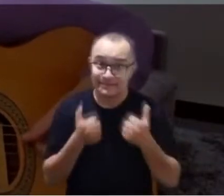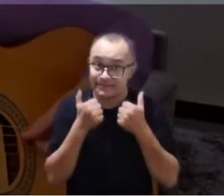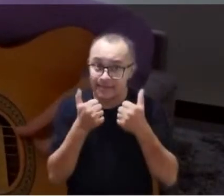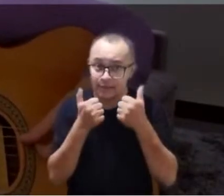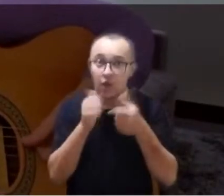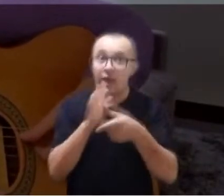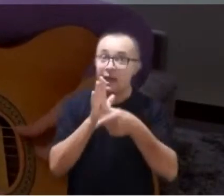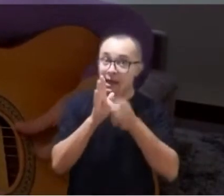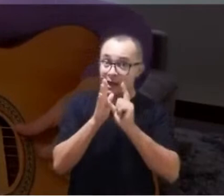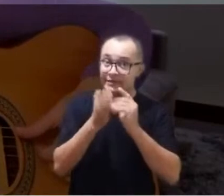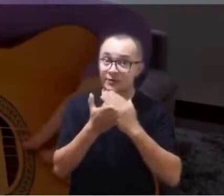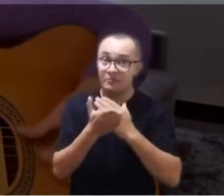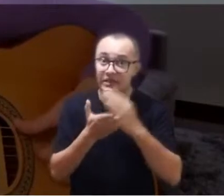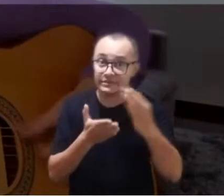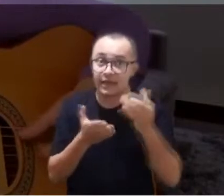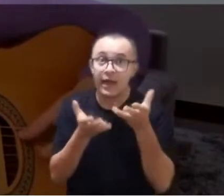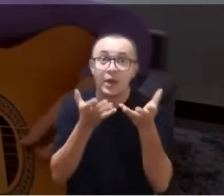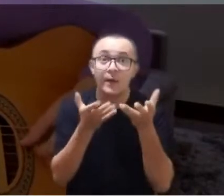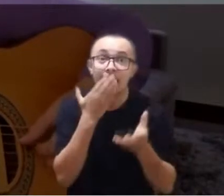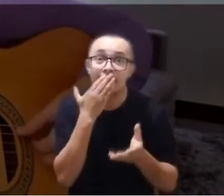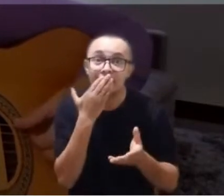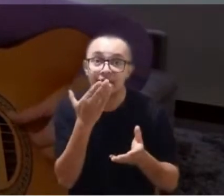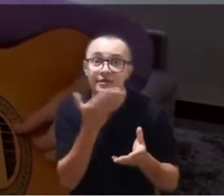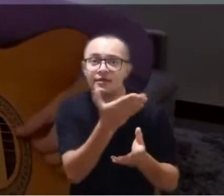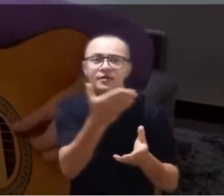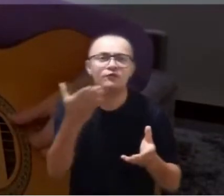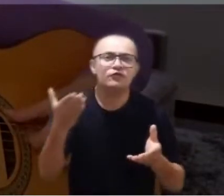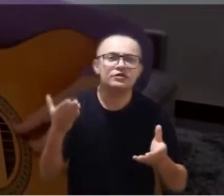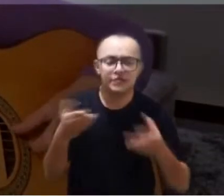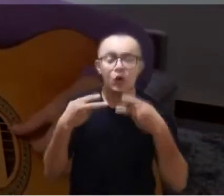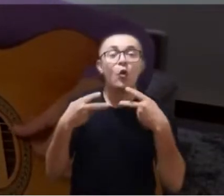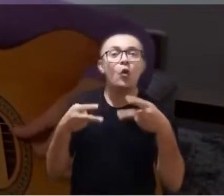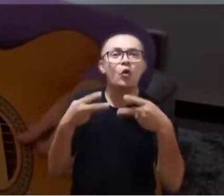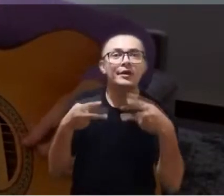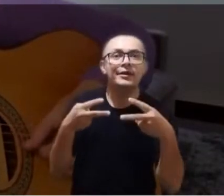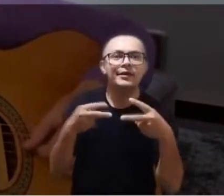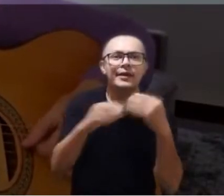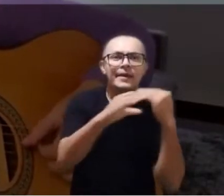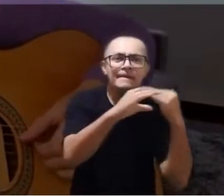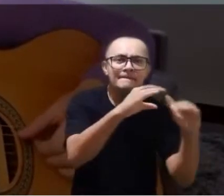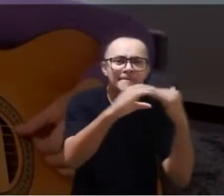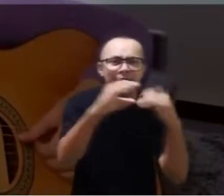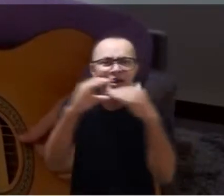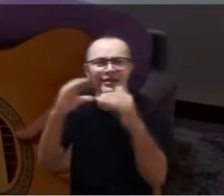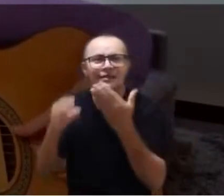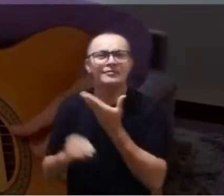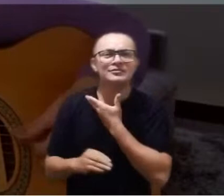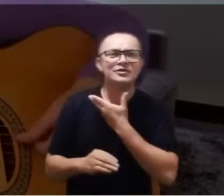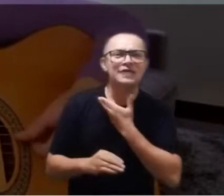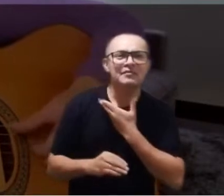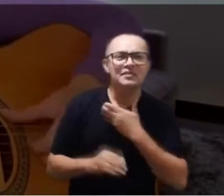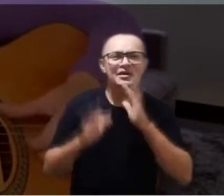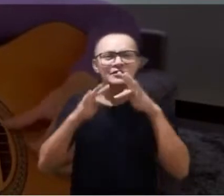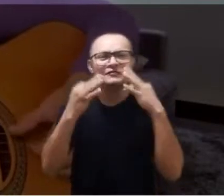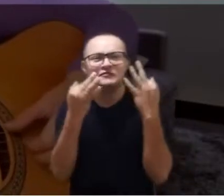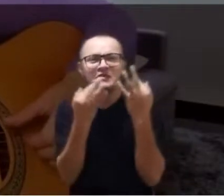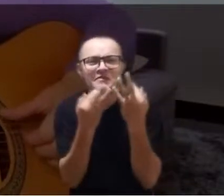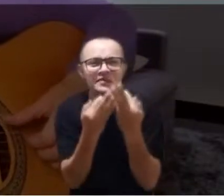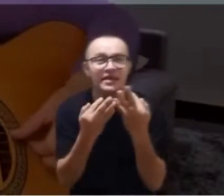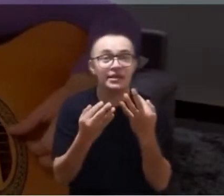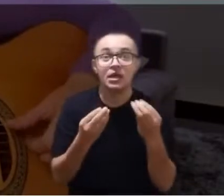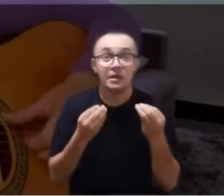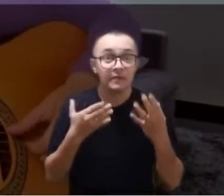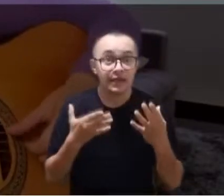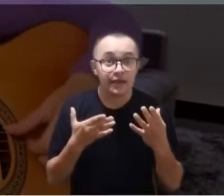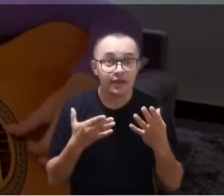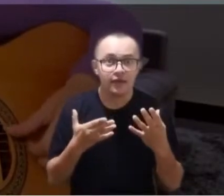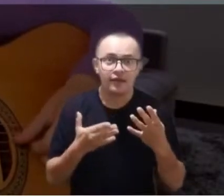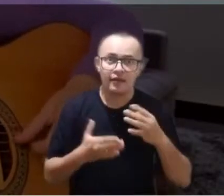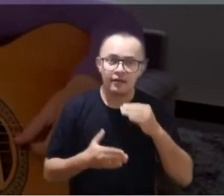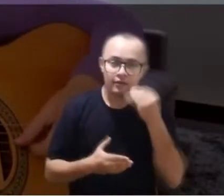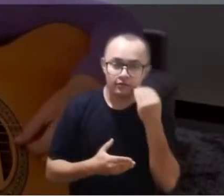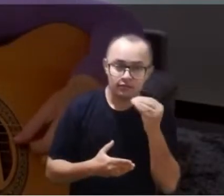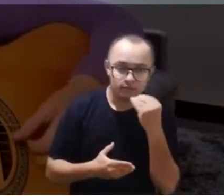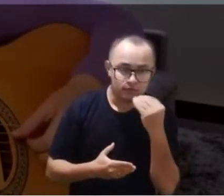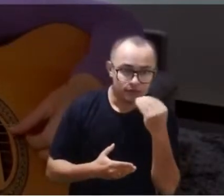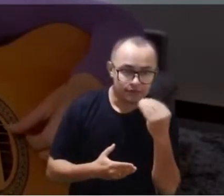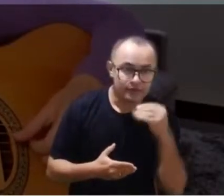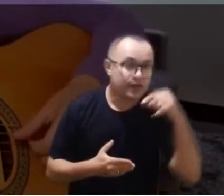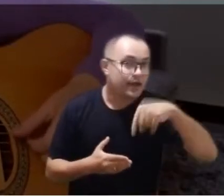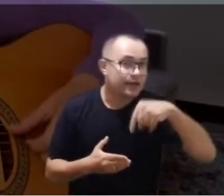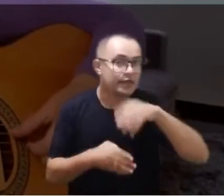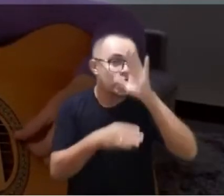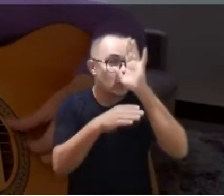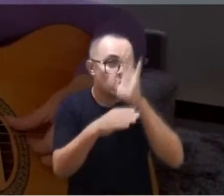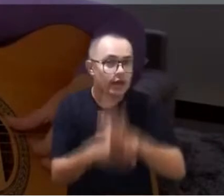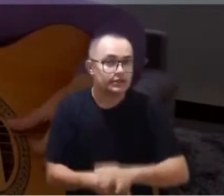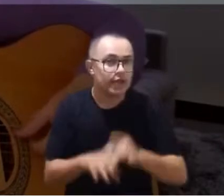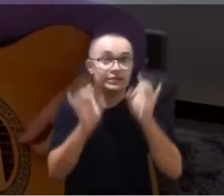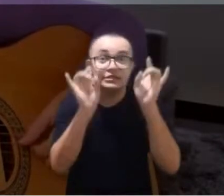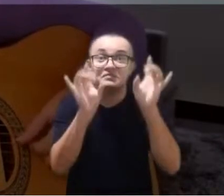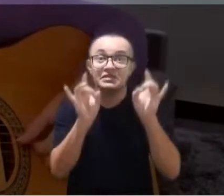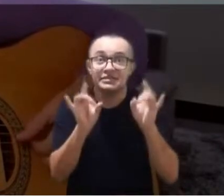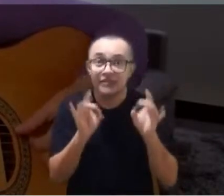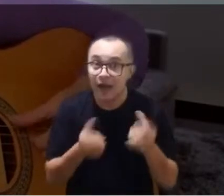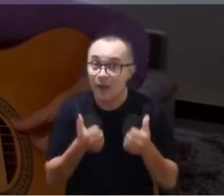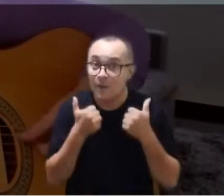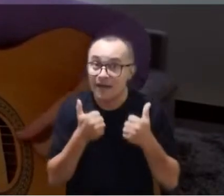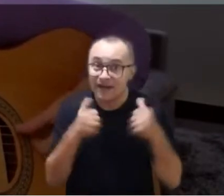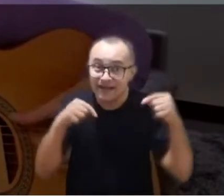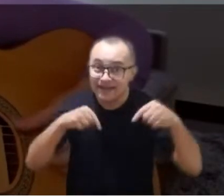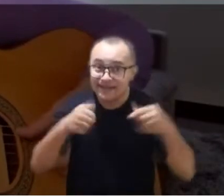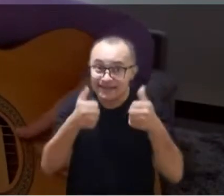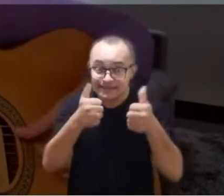But before we start, I will ask you to share this link with all your friends, so they can also be here sharing with us.